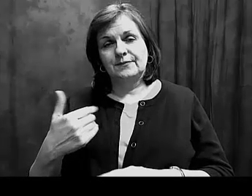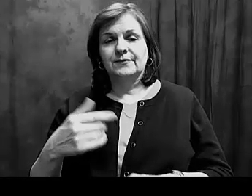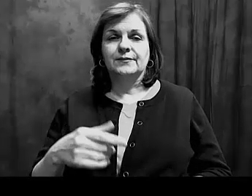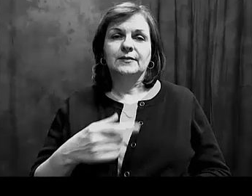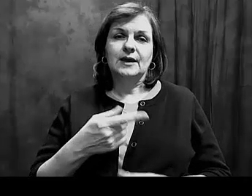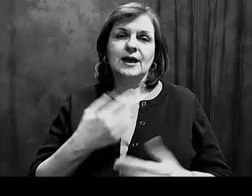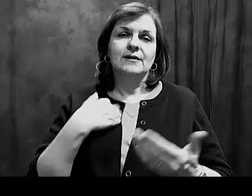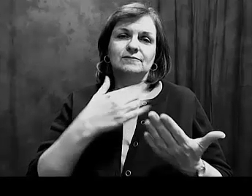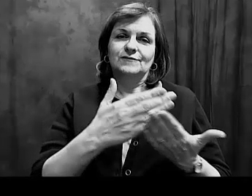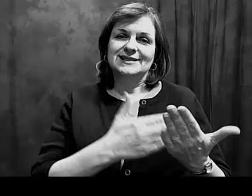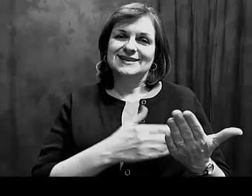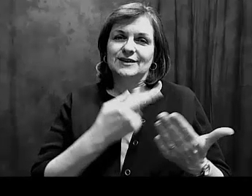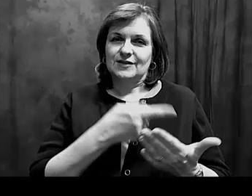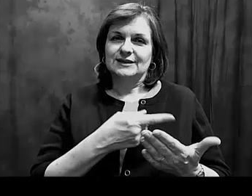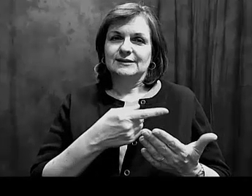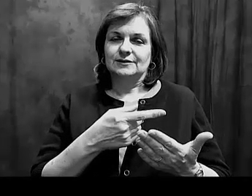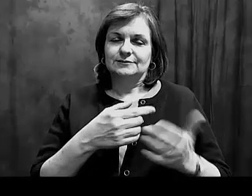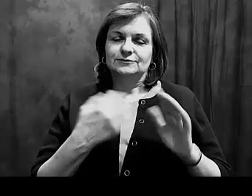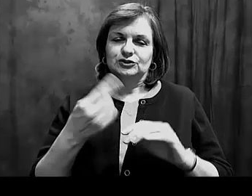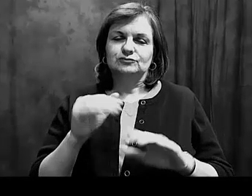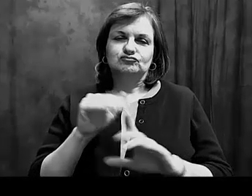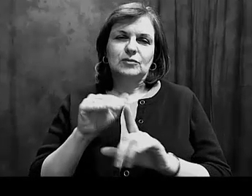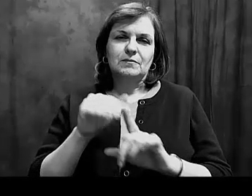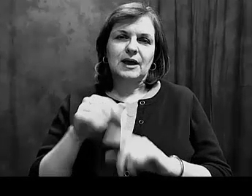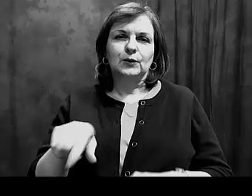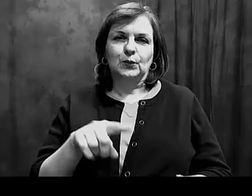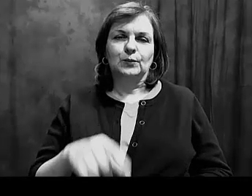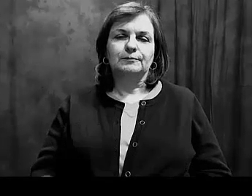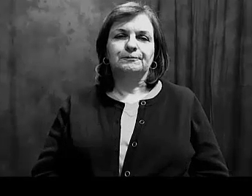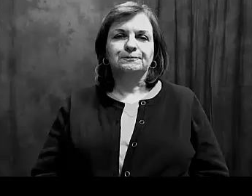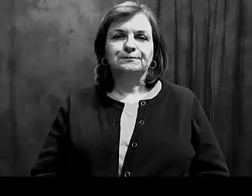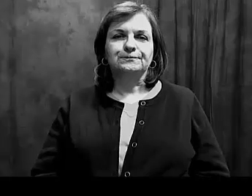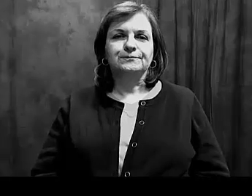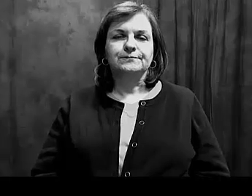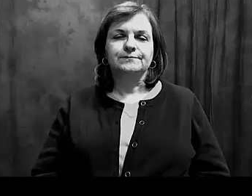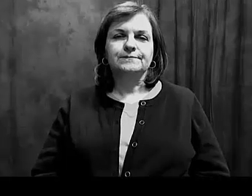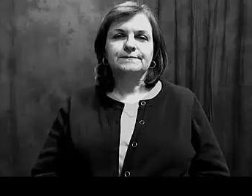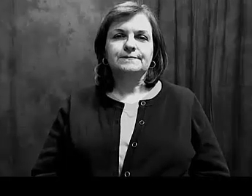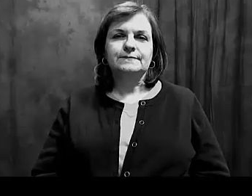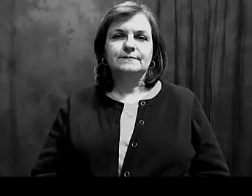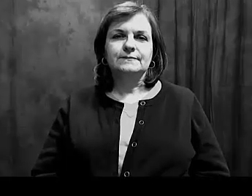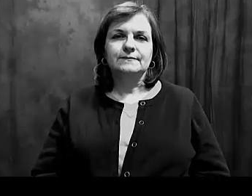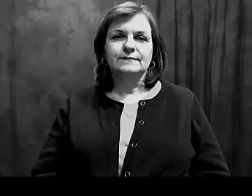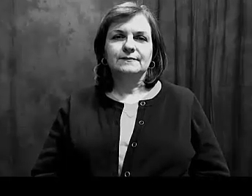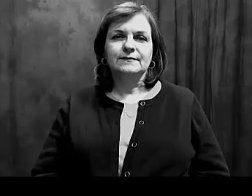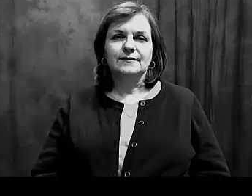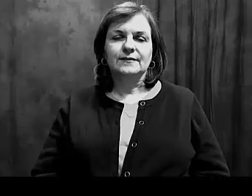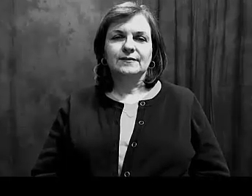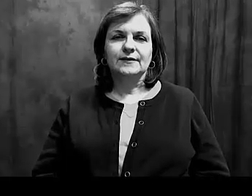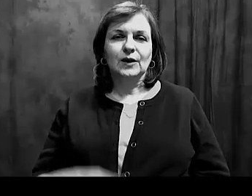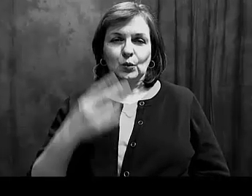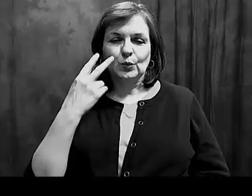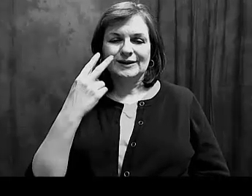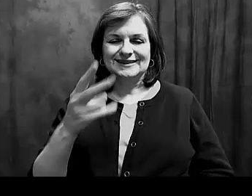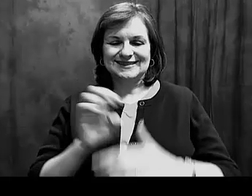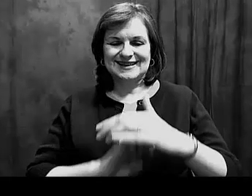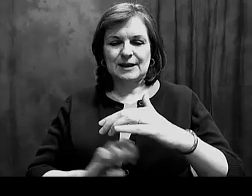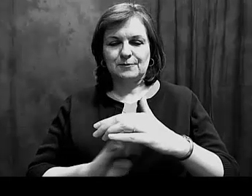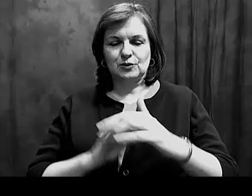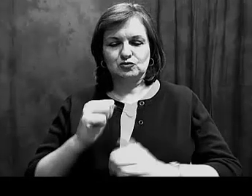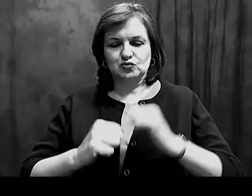I have this here to kind of remind you we can think about changes in embryo structures